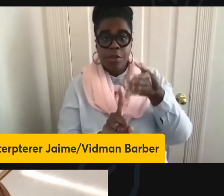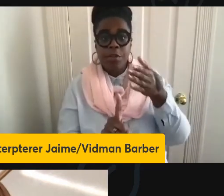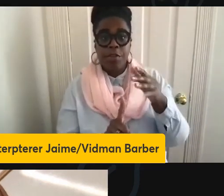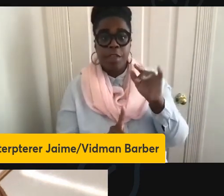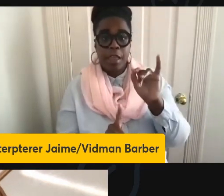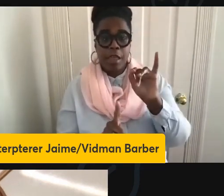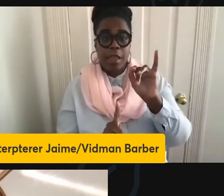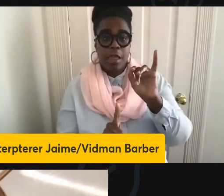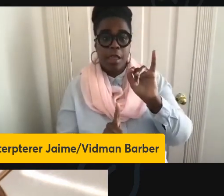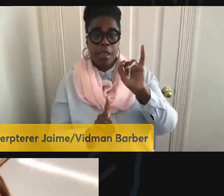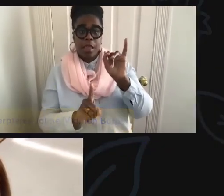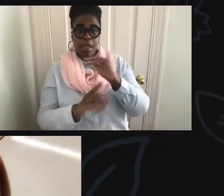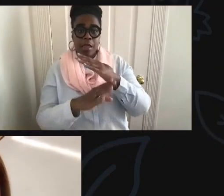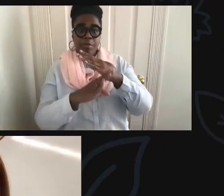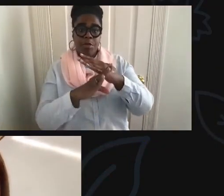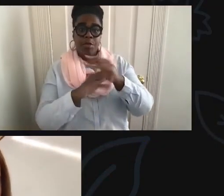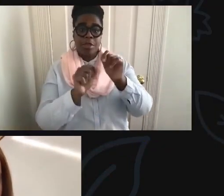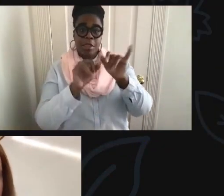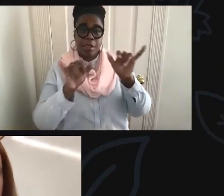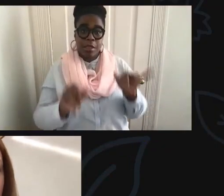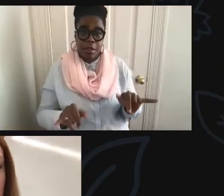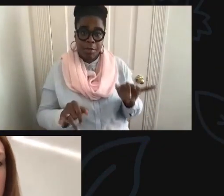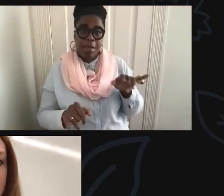since nutrient uptake is then dependent upon those immune cells?